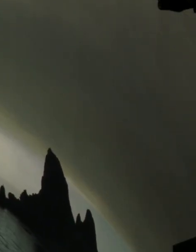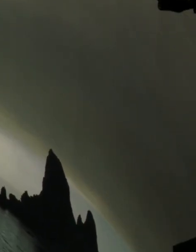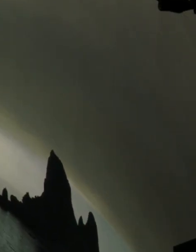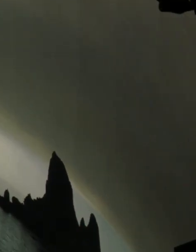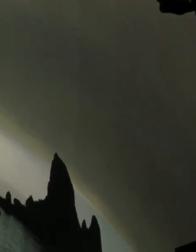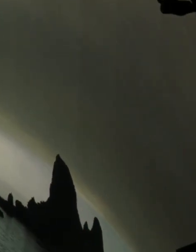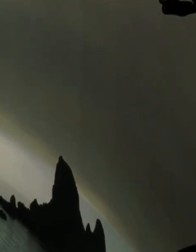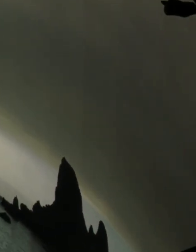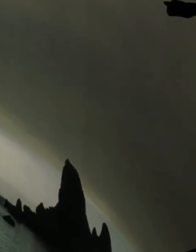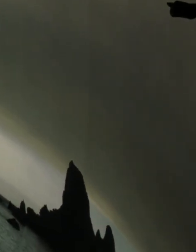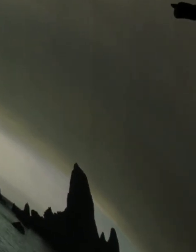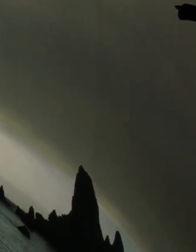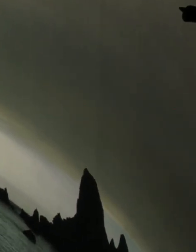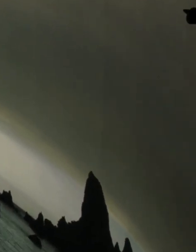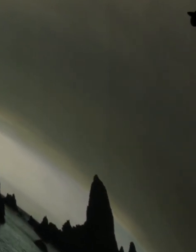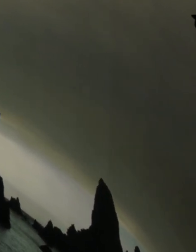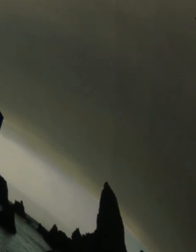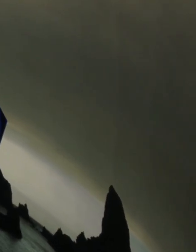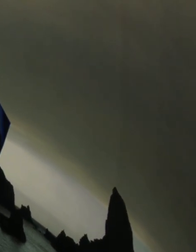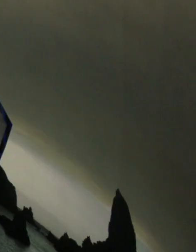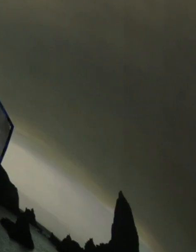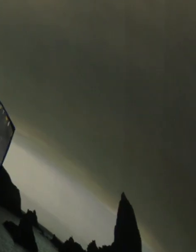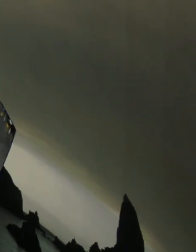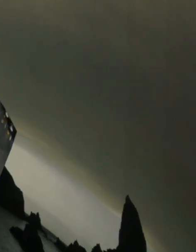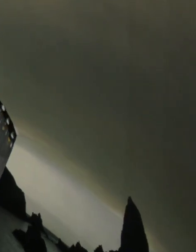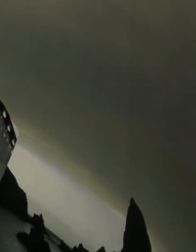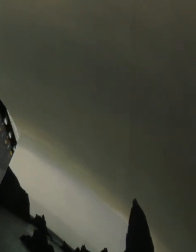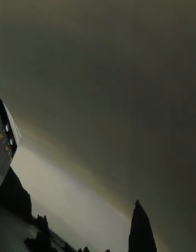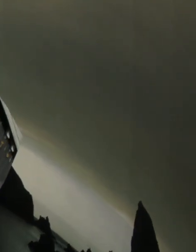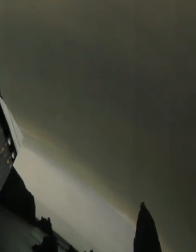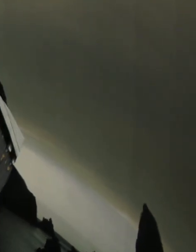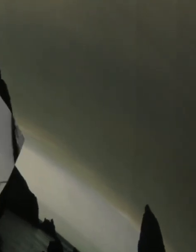To lead with clarity while scaling with purpose.